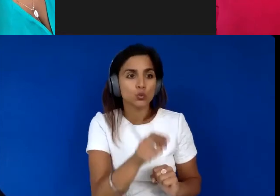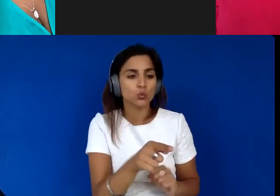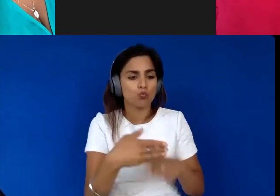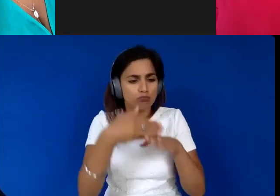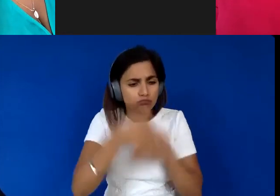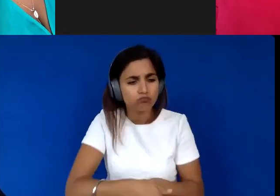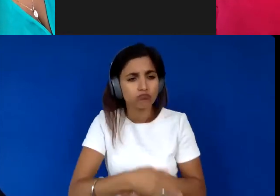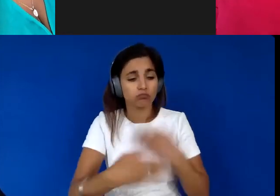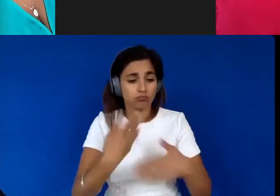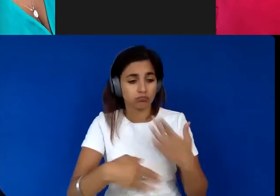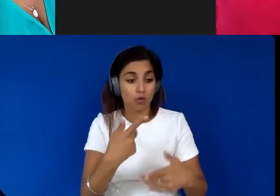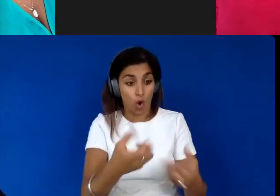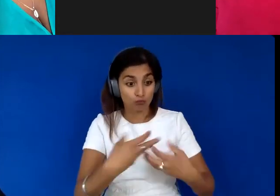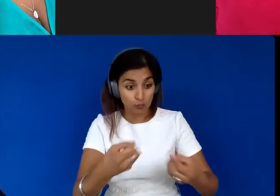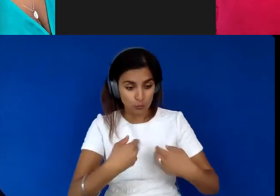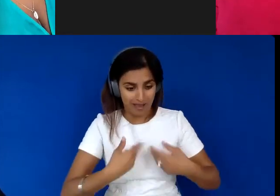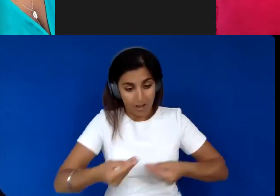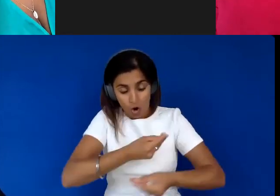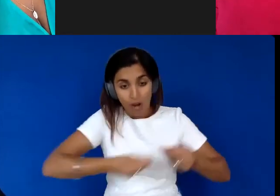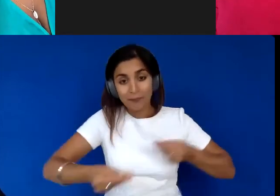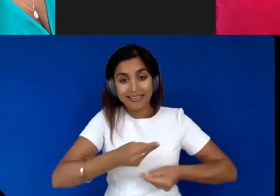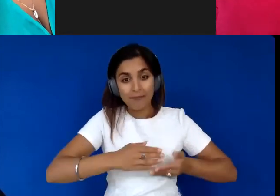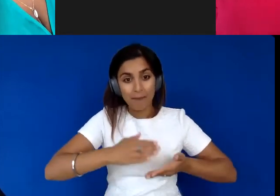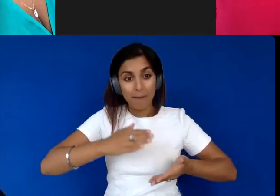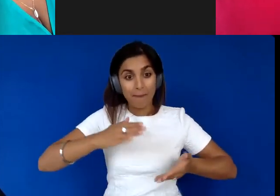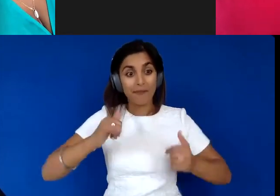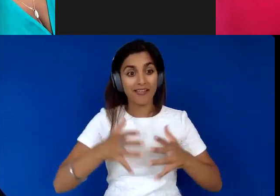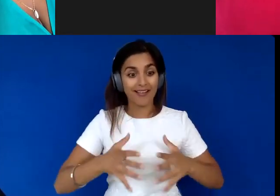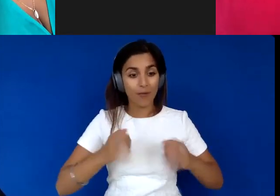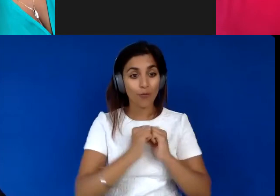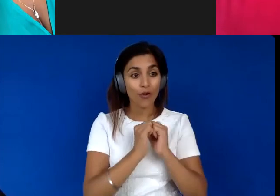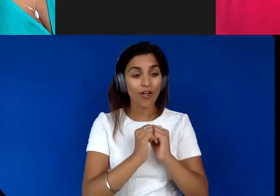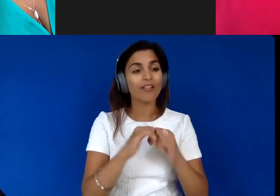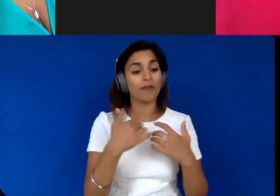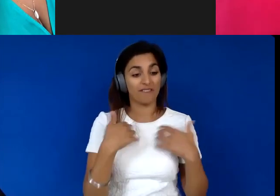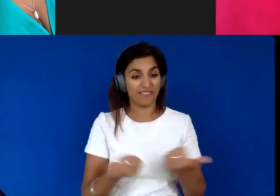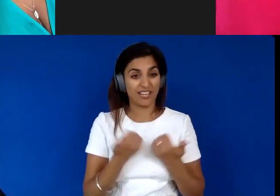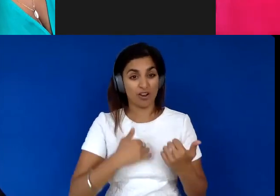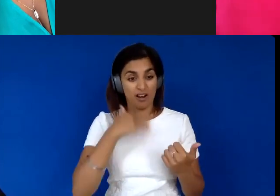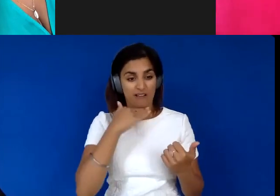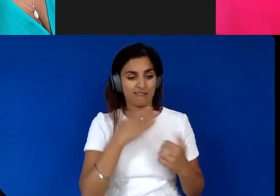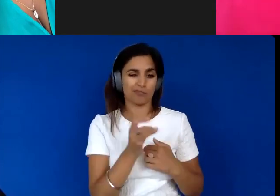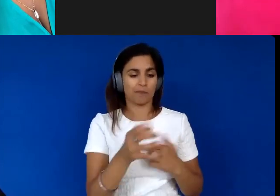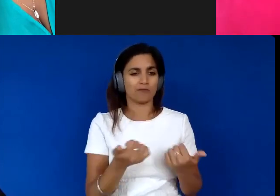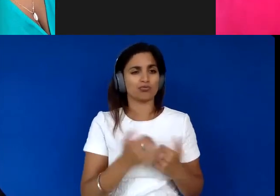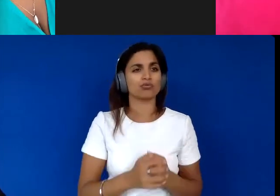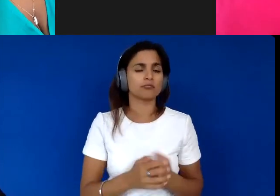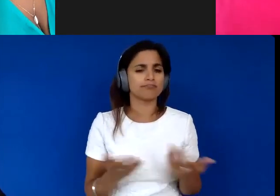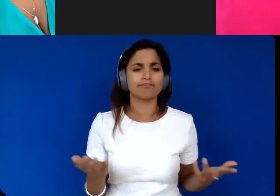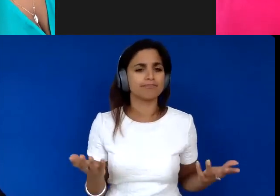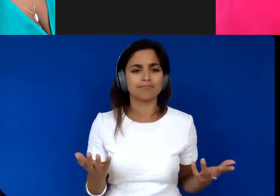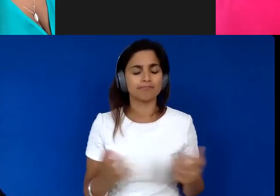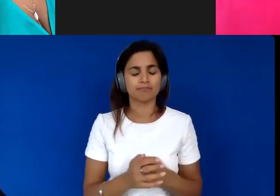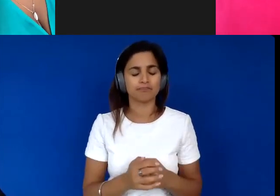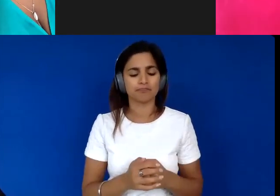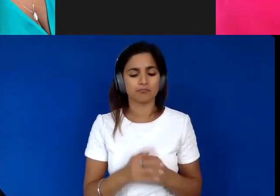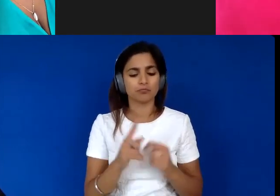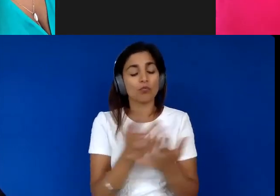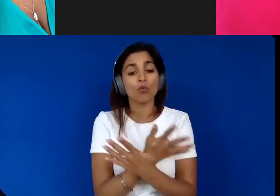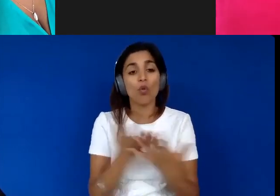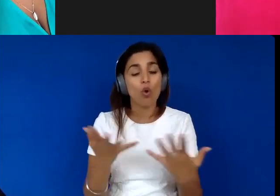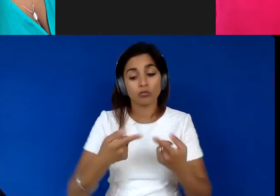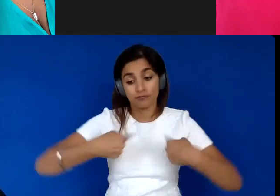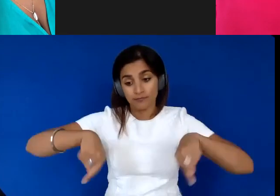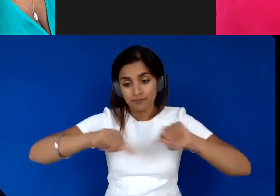contributions that I feel are worthy if like we, many of us here participating